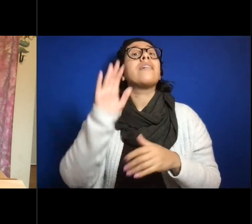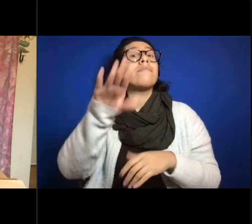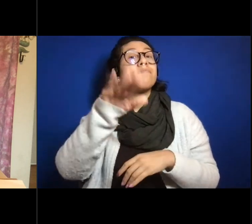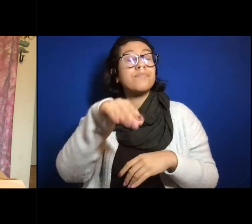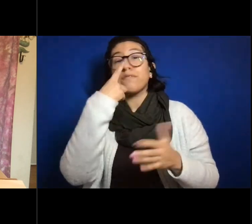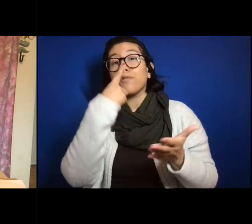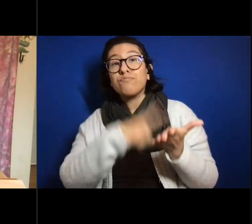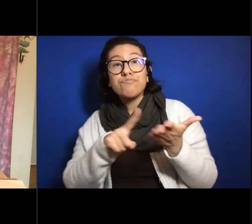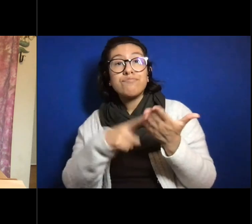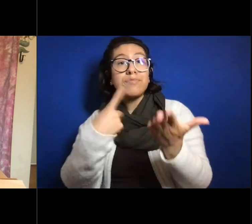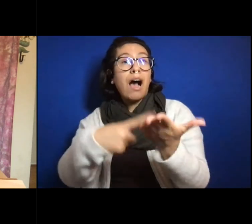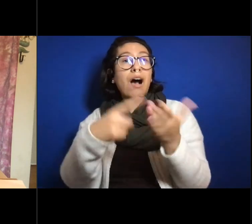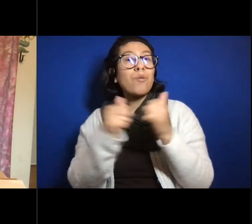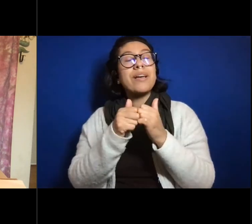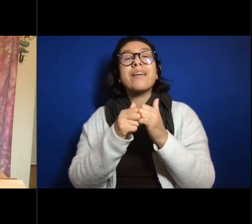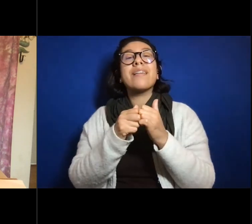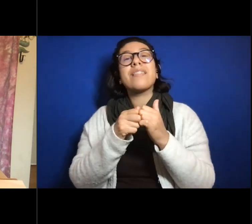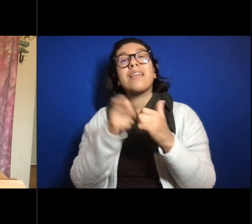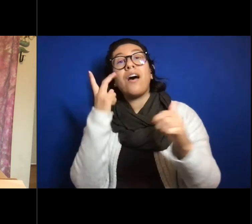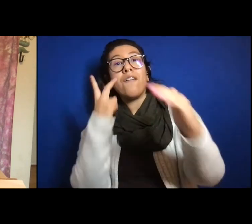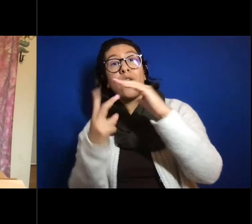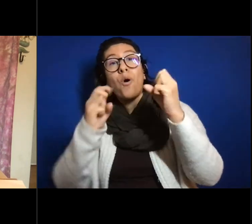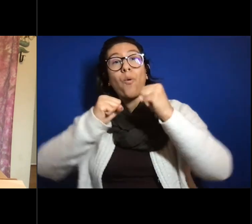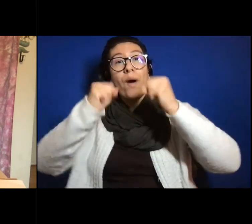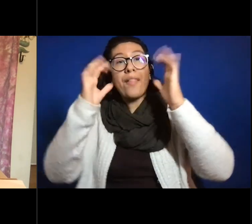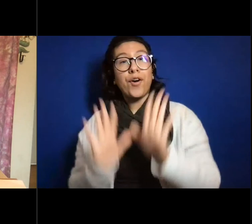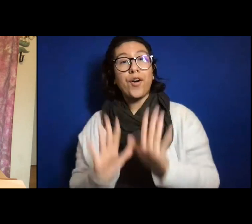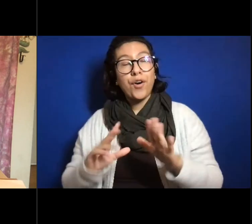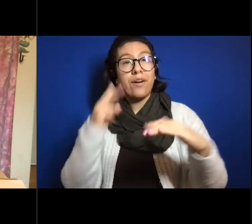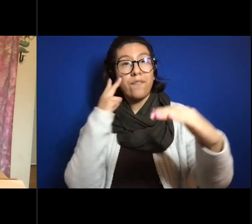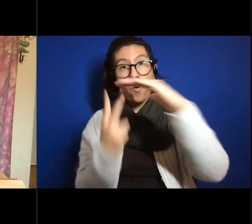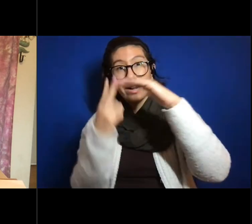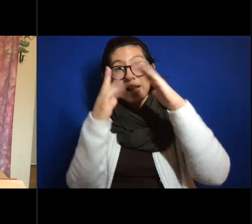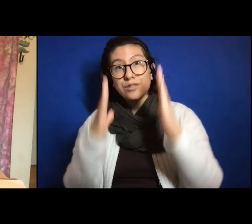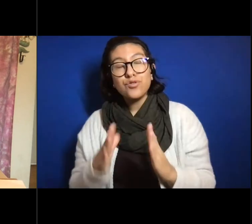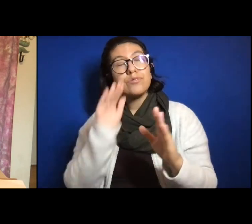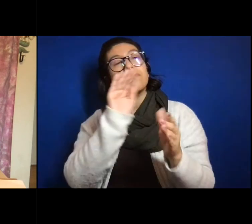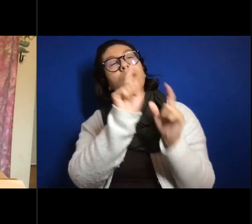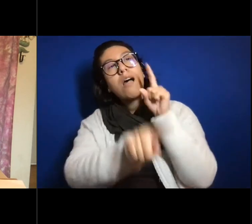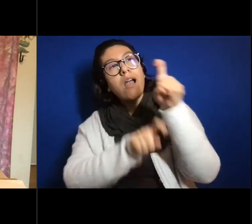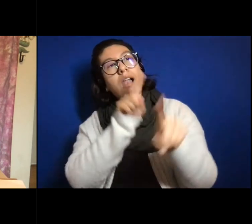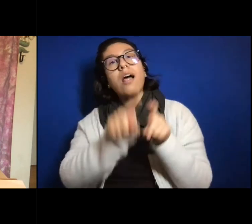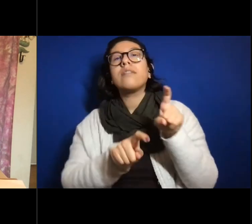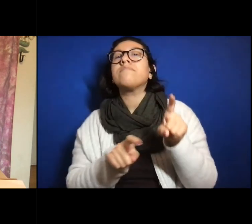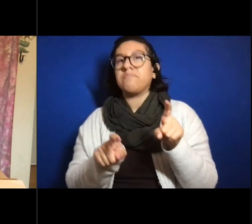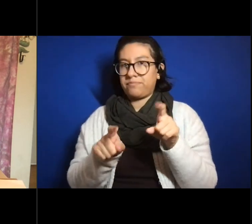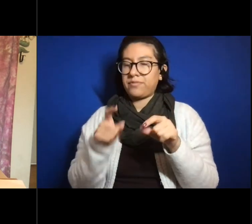or their hurricane forecasters they will tell you the same thing. And often in a big storm, like a hurricane